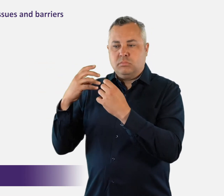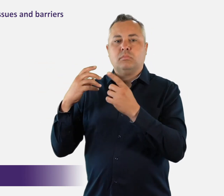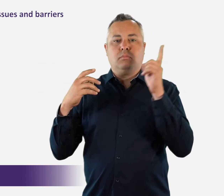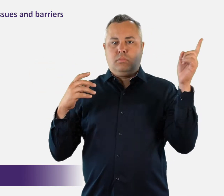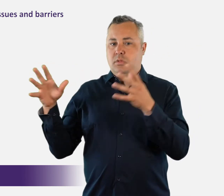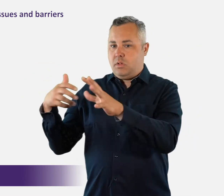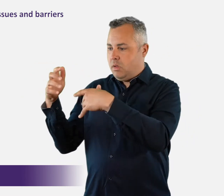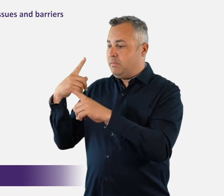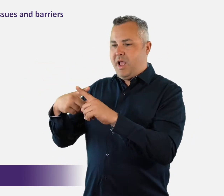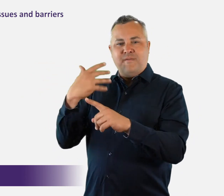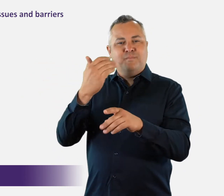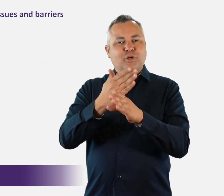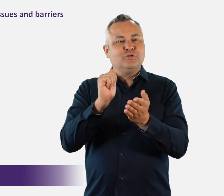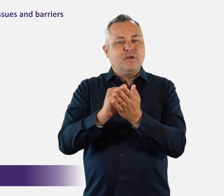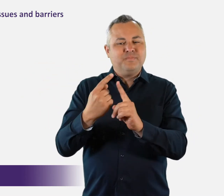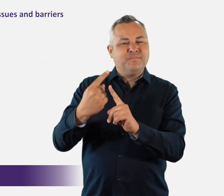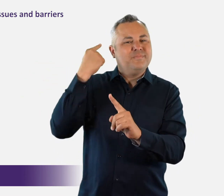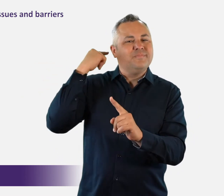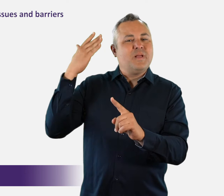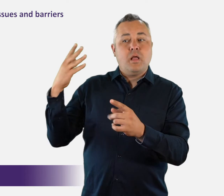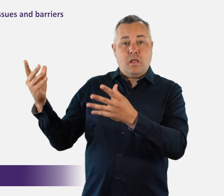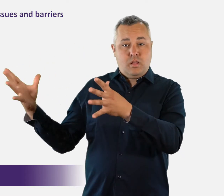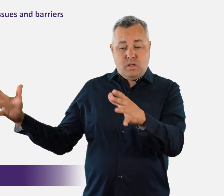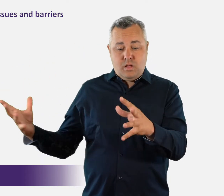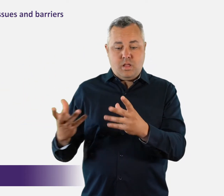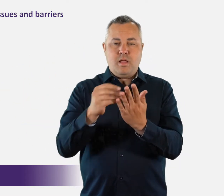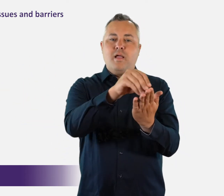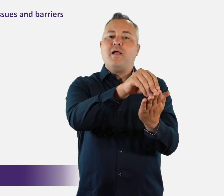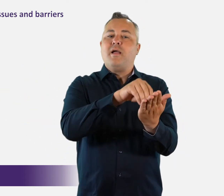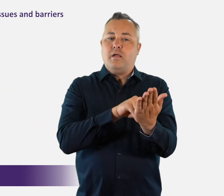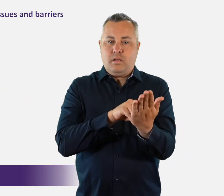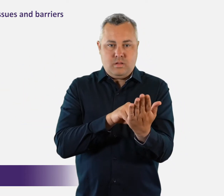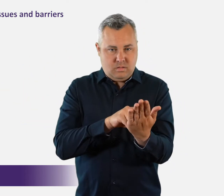as well as information gathered from the Royal Commission’s previous workshops.